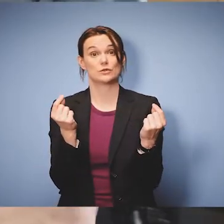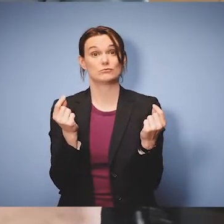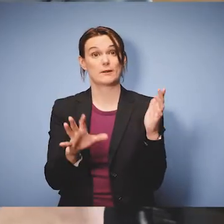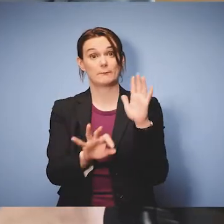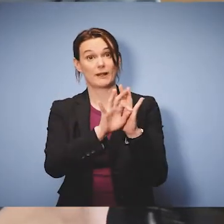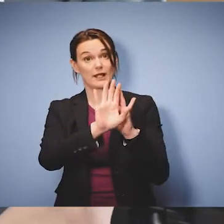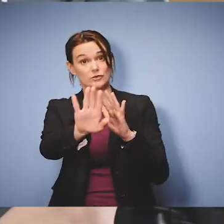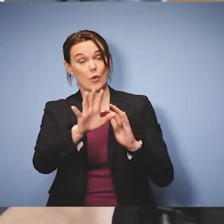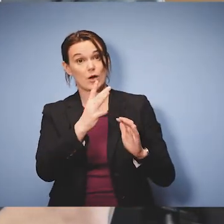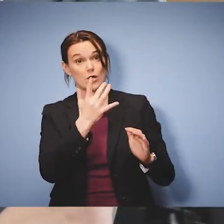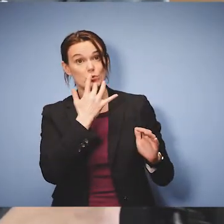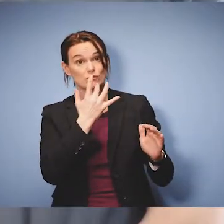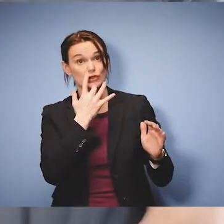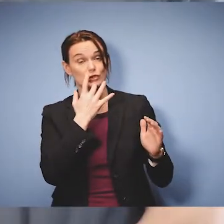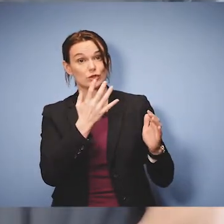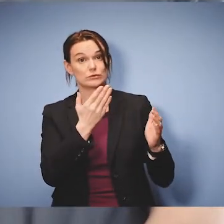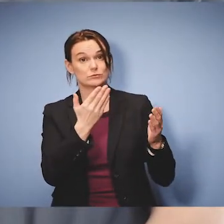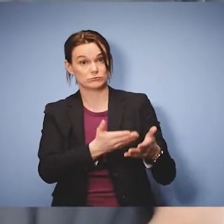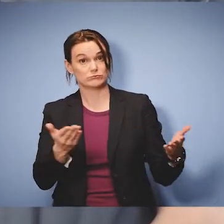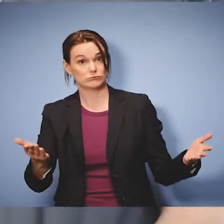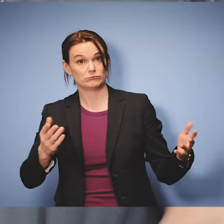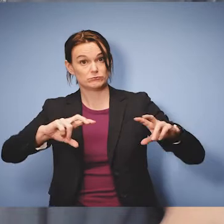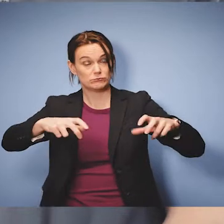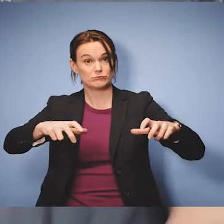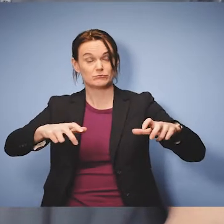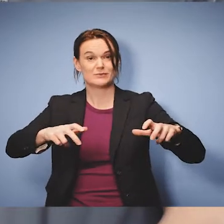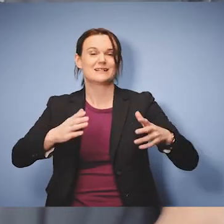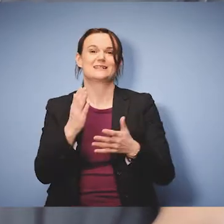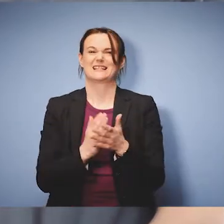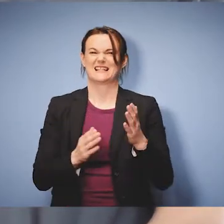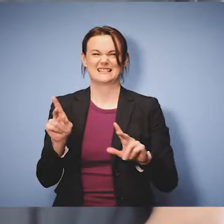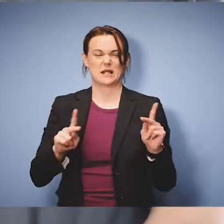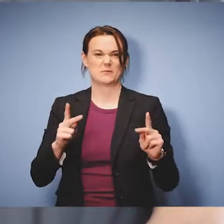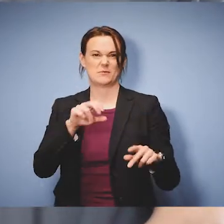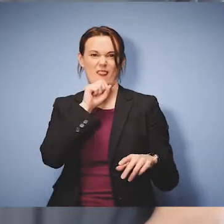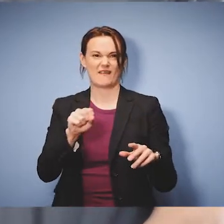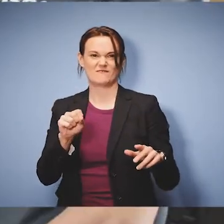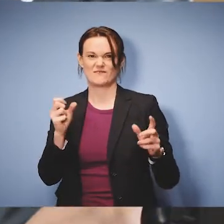is choose which faucet you want. I don't know about you, Justin, but some people like cars, I love kitchen faucets.